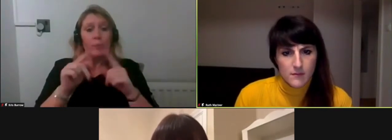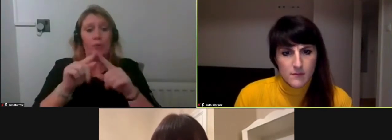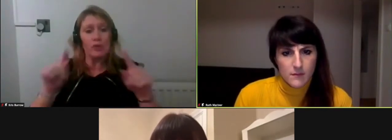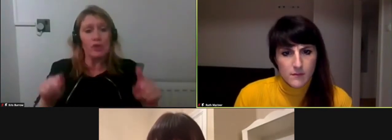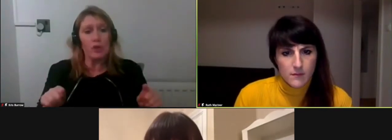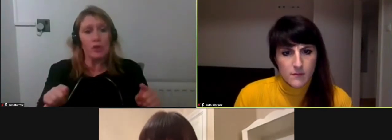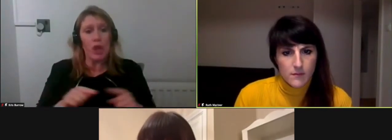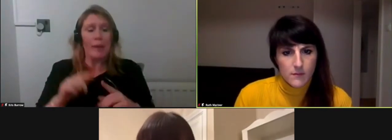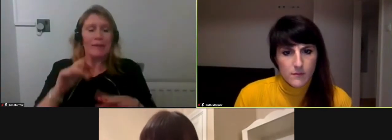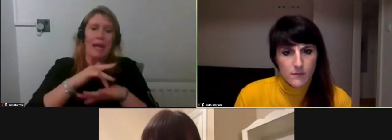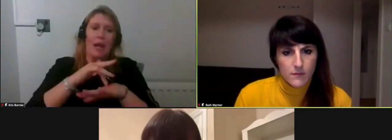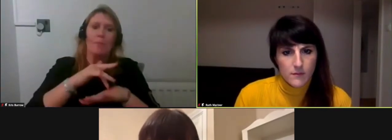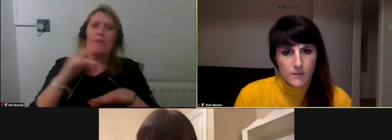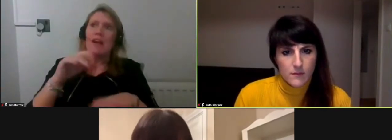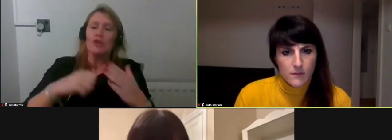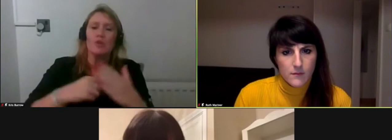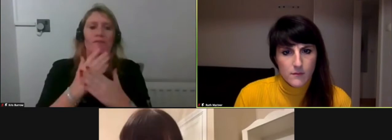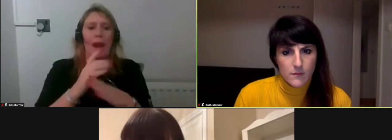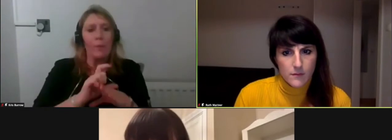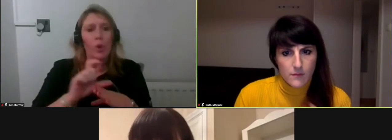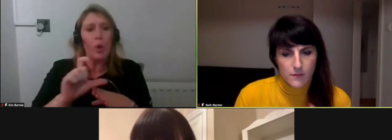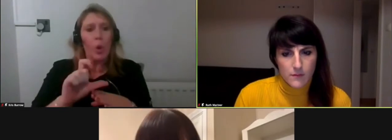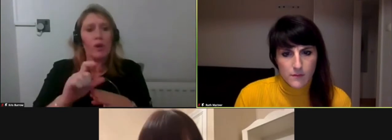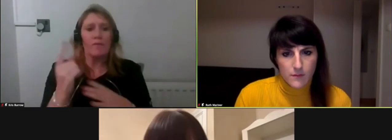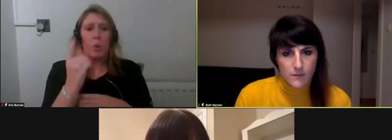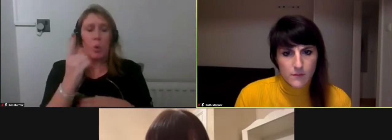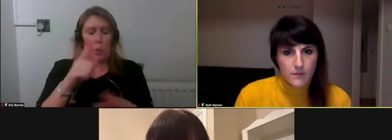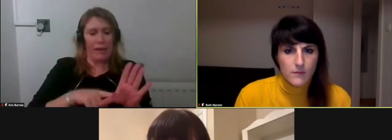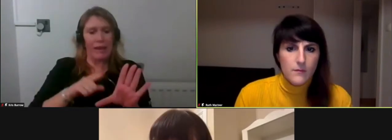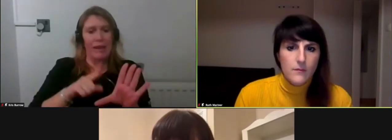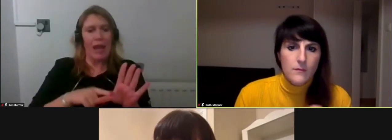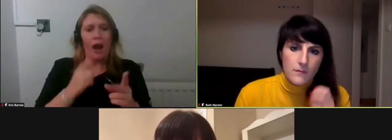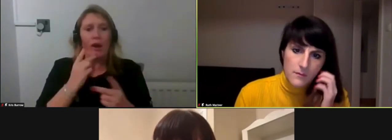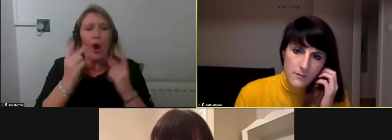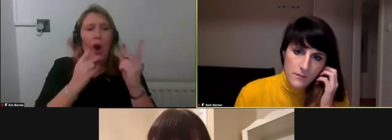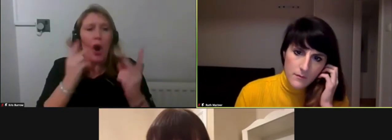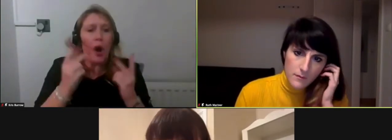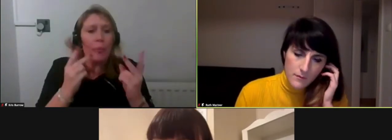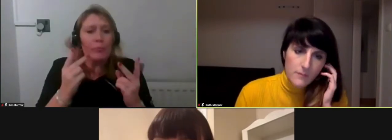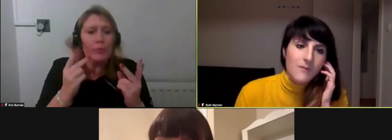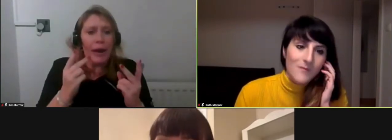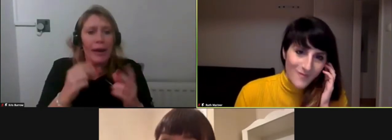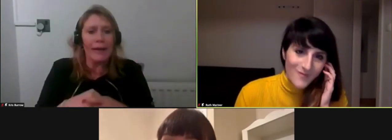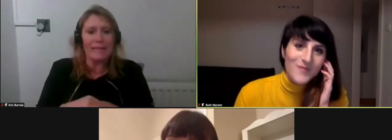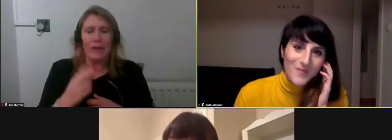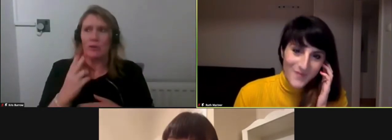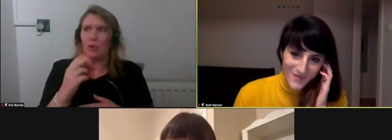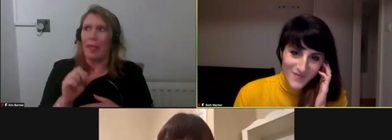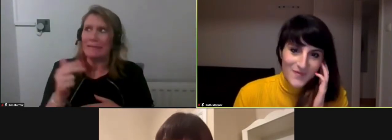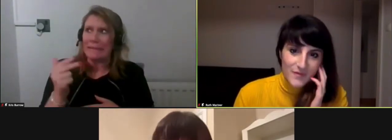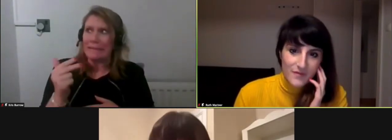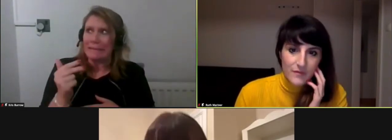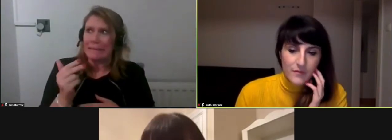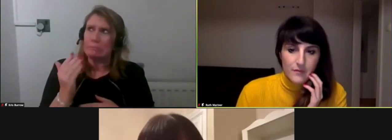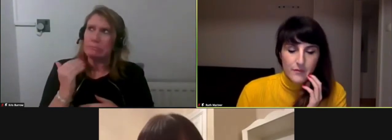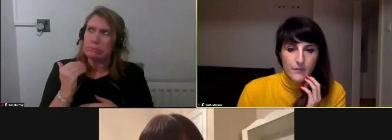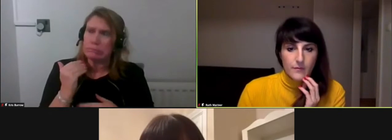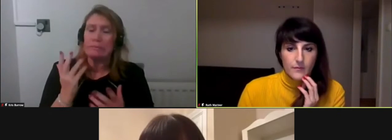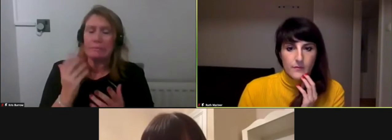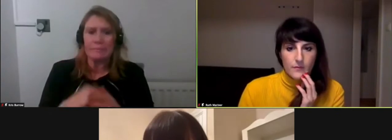development course for young opera singers, which I was at 2018, Ruth, so a while ago! I was attending